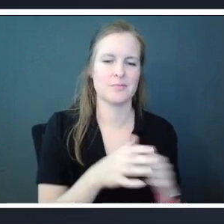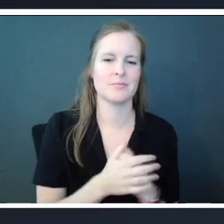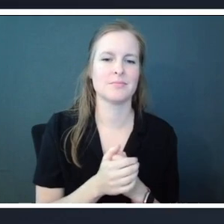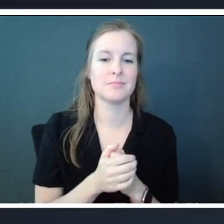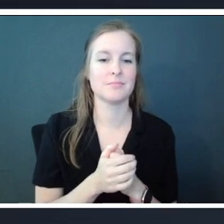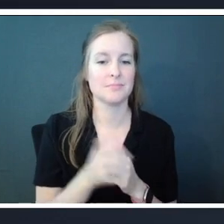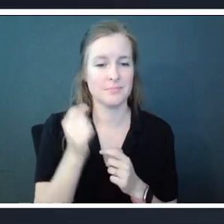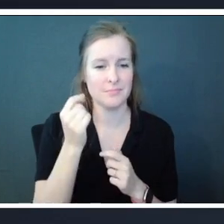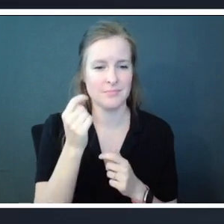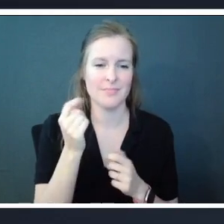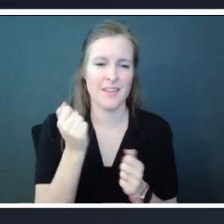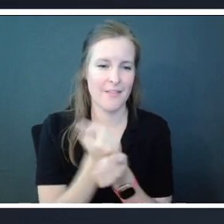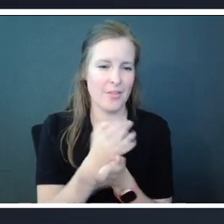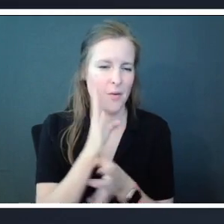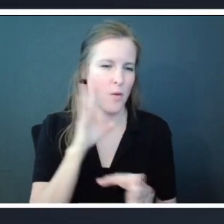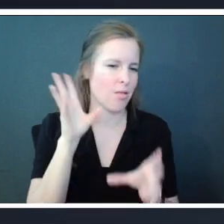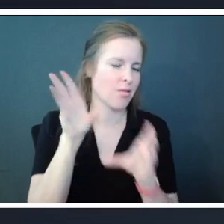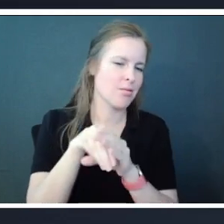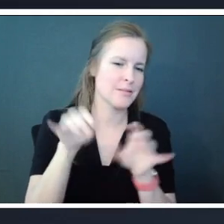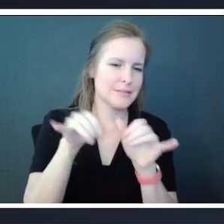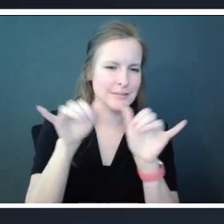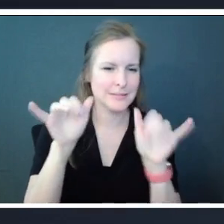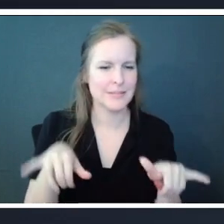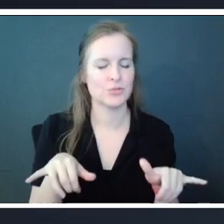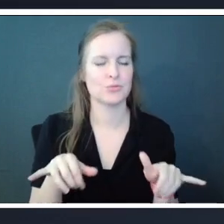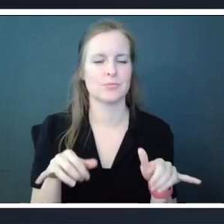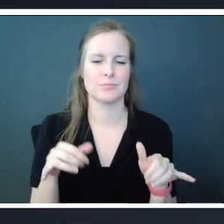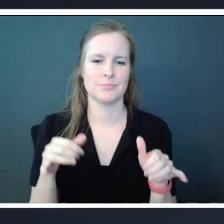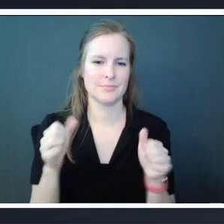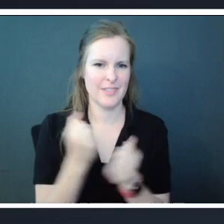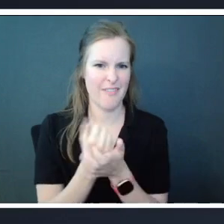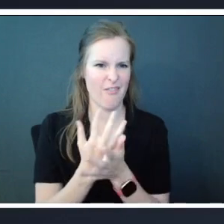And then below on that slide, you can see the topics. So, these are just some of the topics